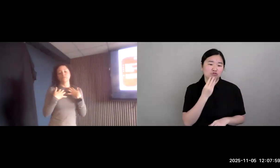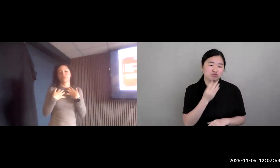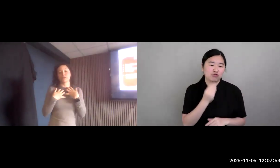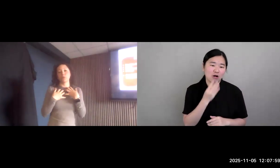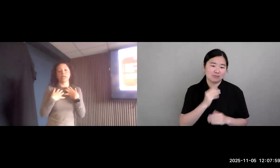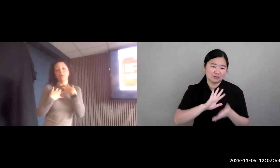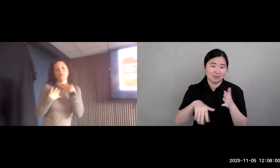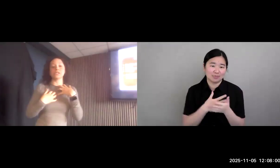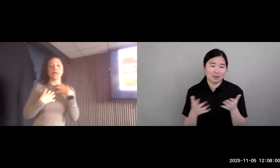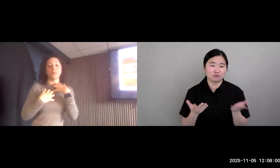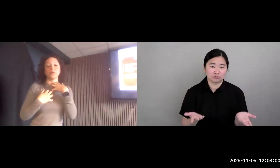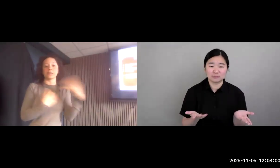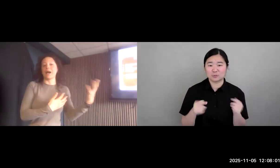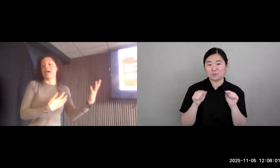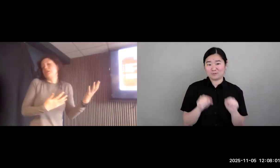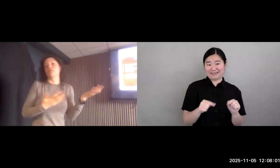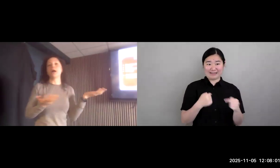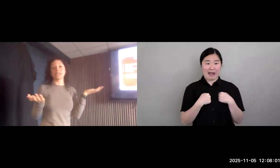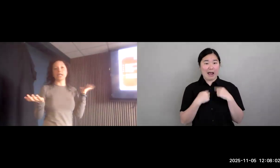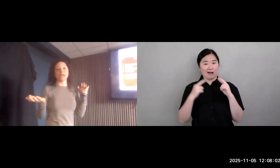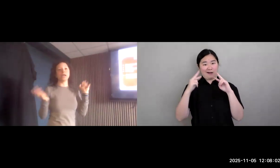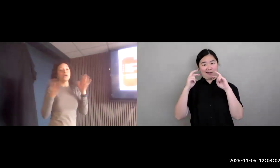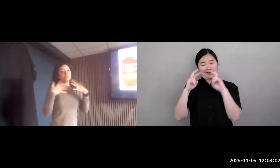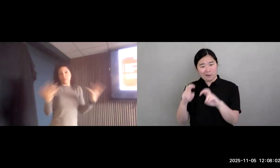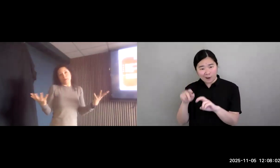for someone like me, for example, some aspects of my identity.